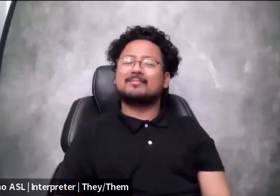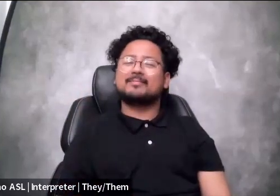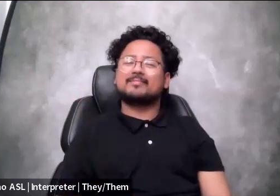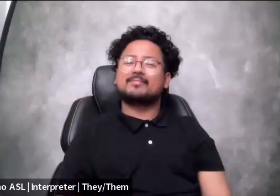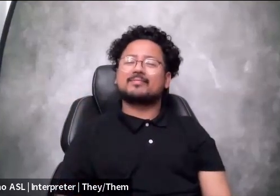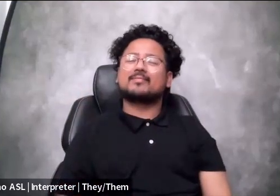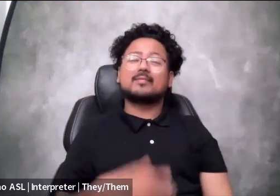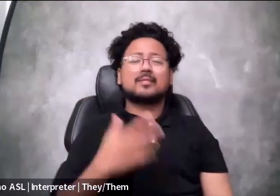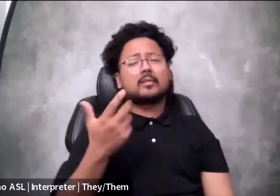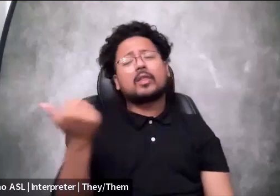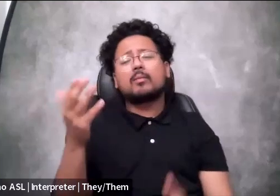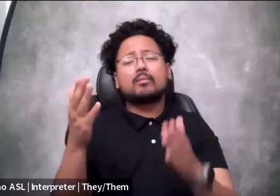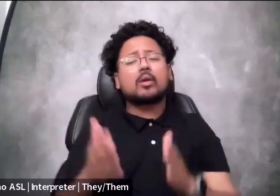when someone else is reading your work,